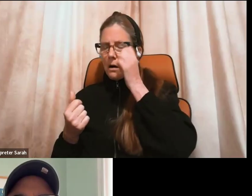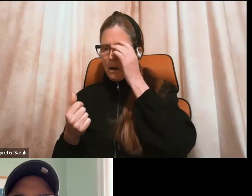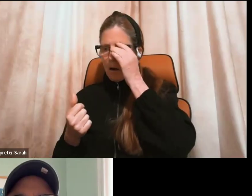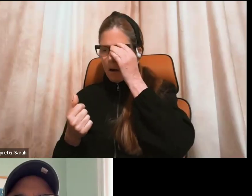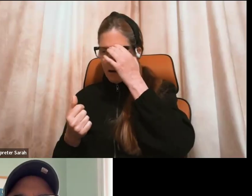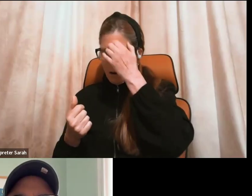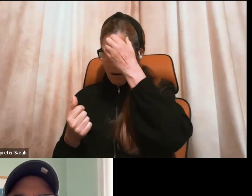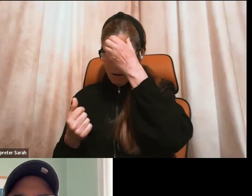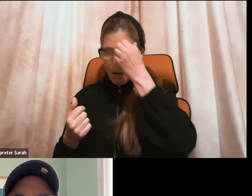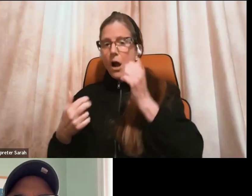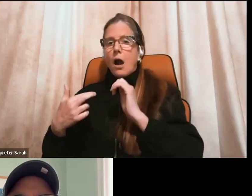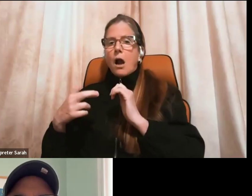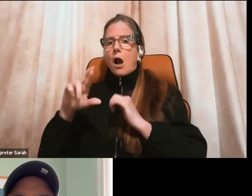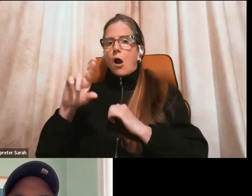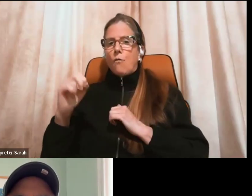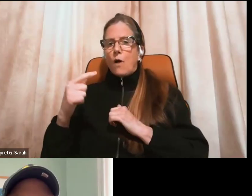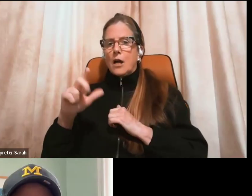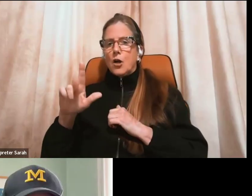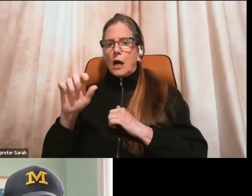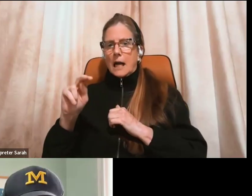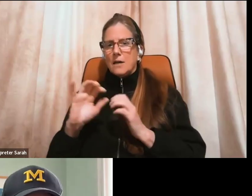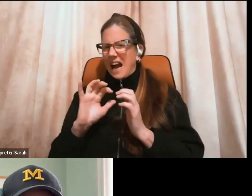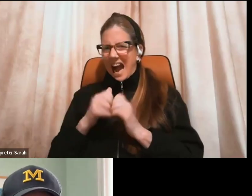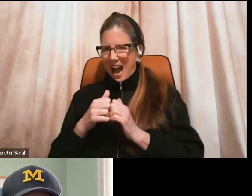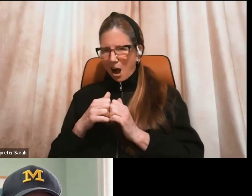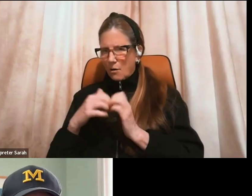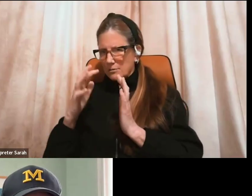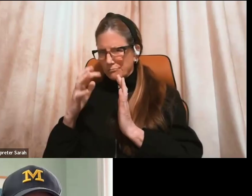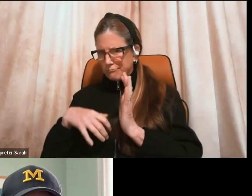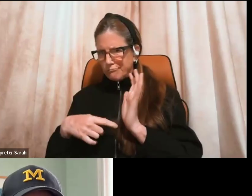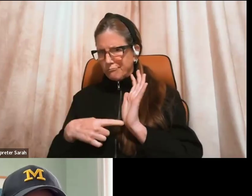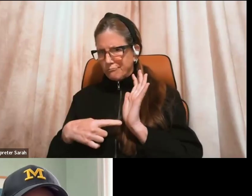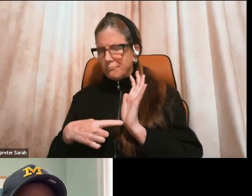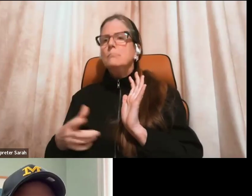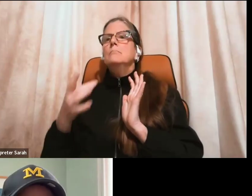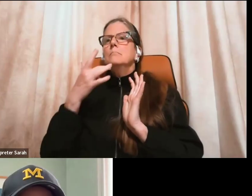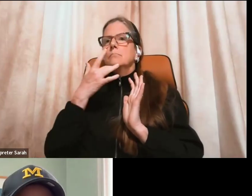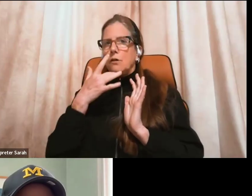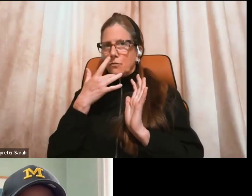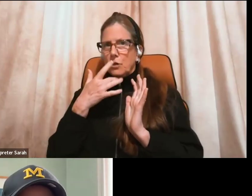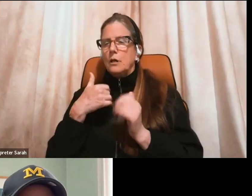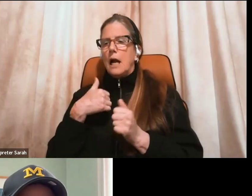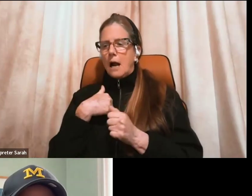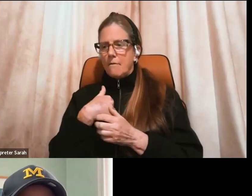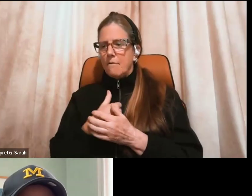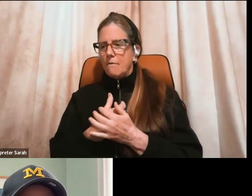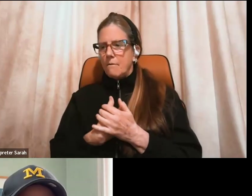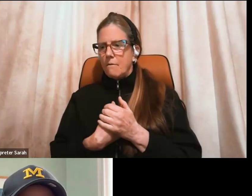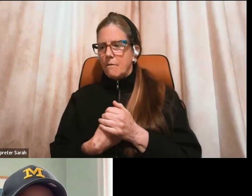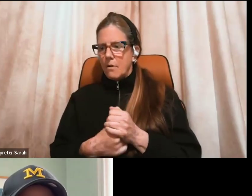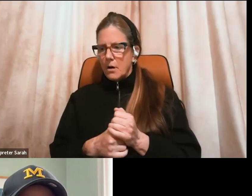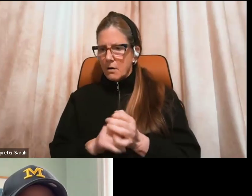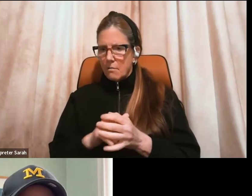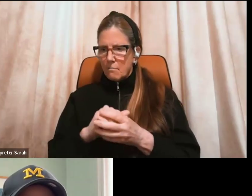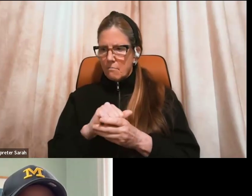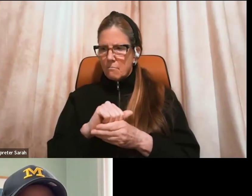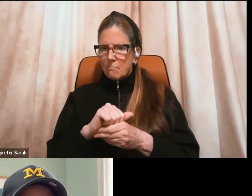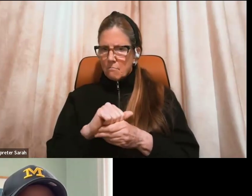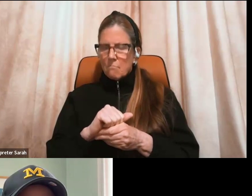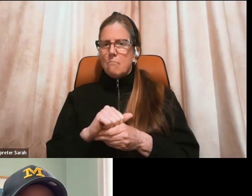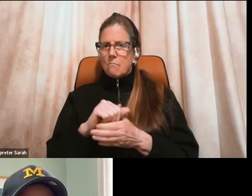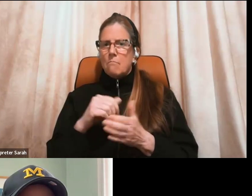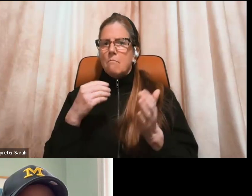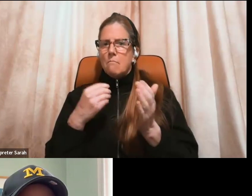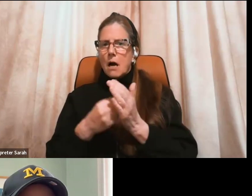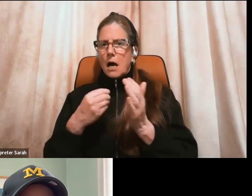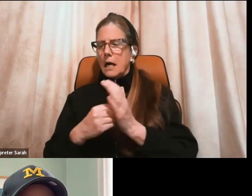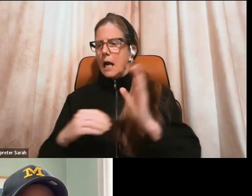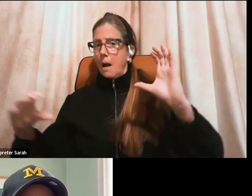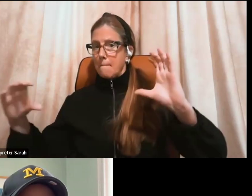regulation is written, it is mostly preferable to have that matching component be from a